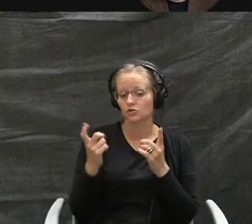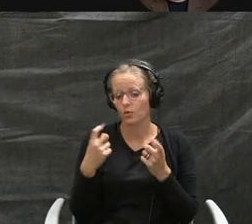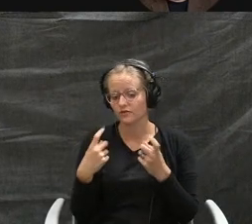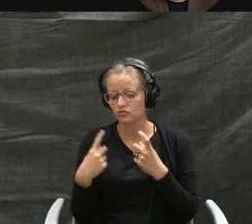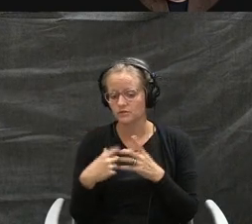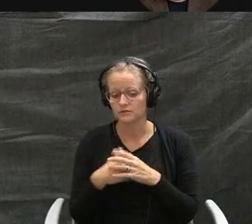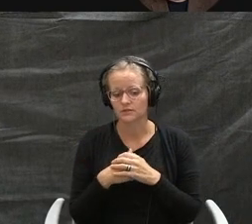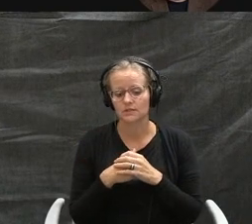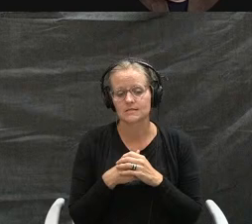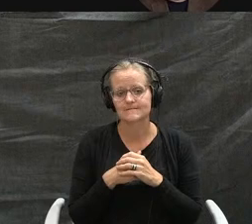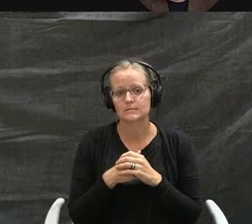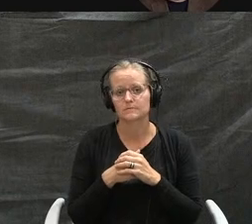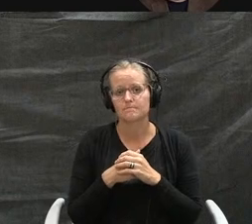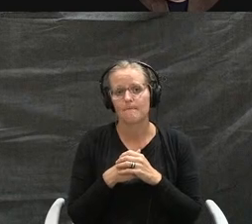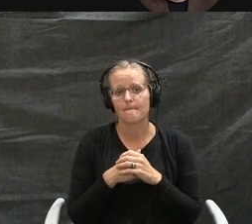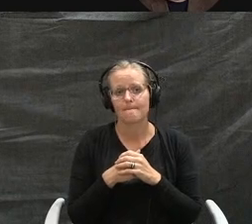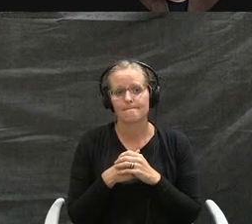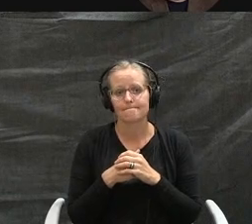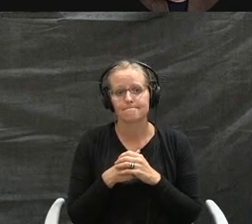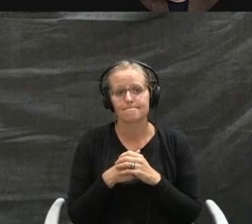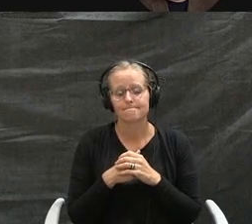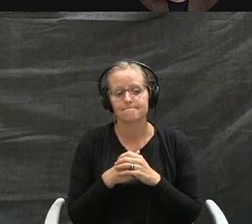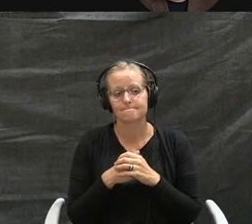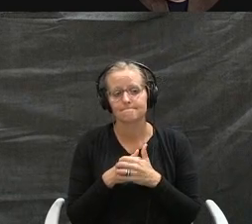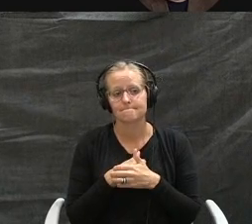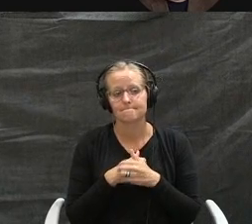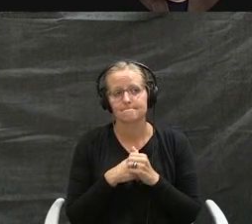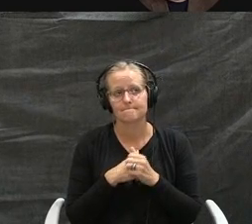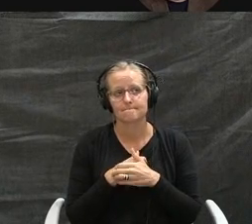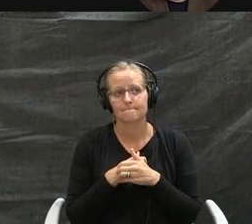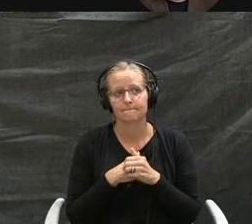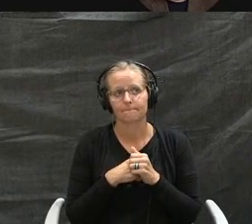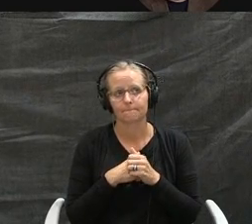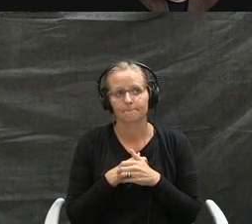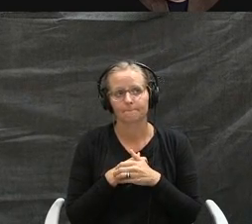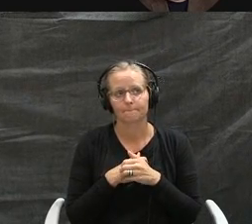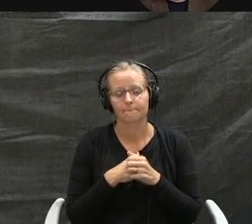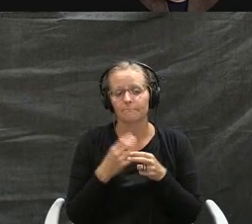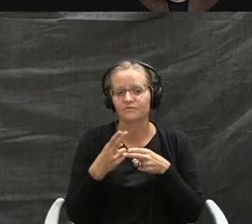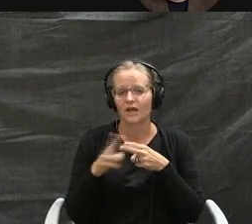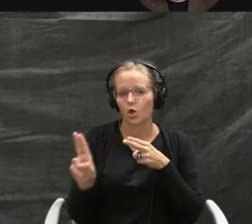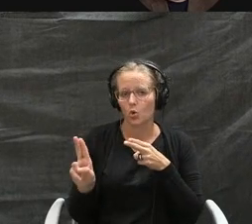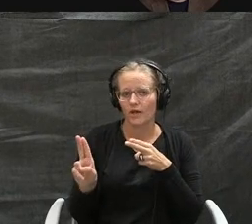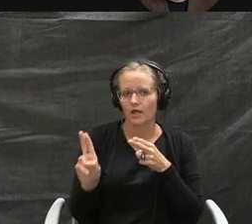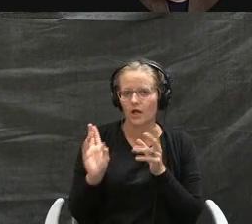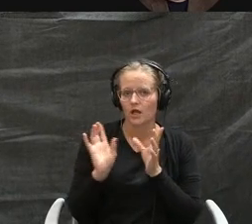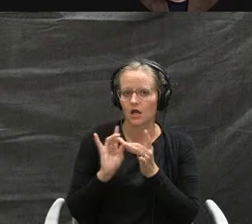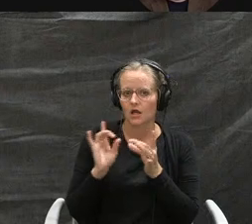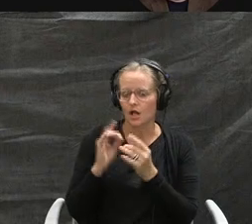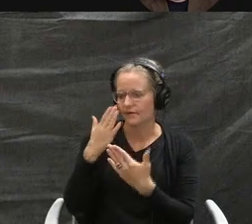All right, John, go ahead. Yeah, just a quick comment to thank Paul. I mean, I really